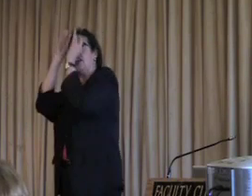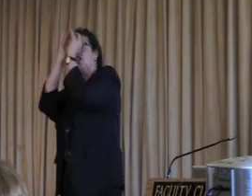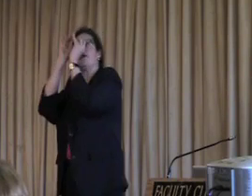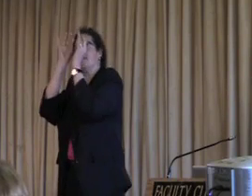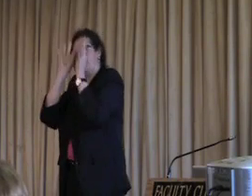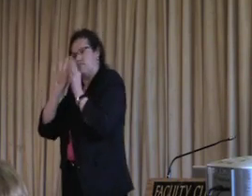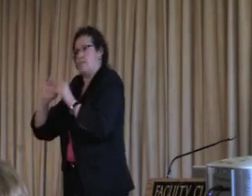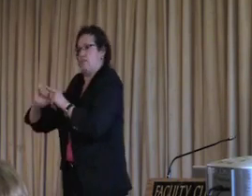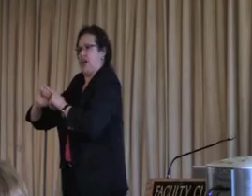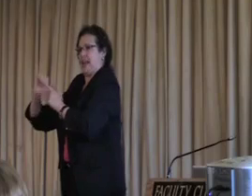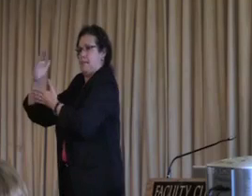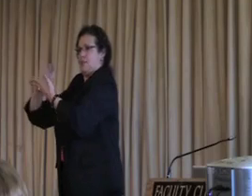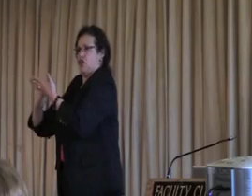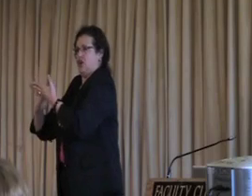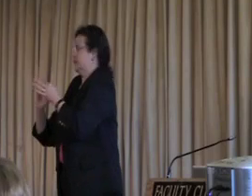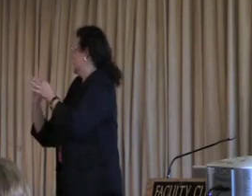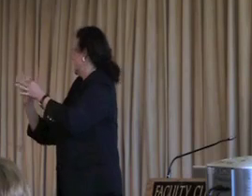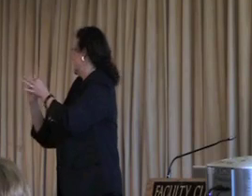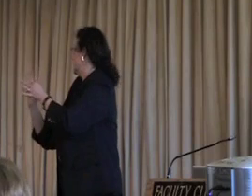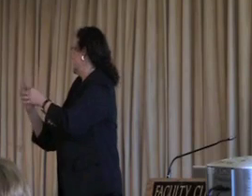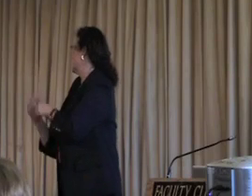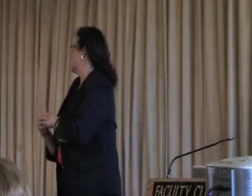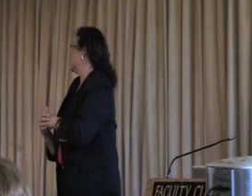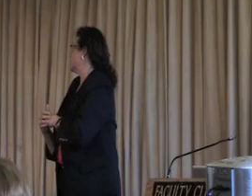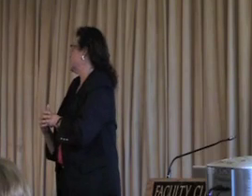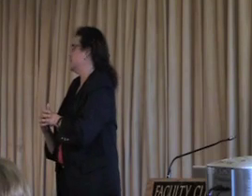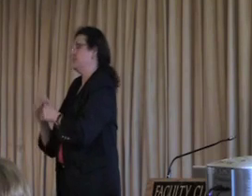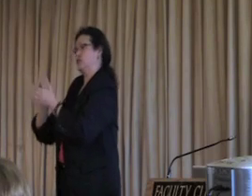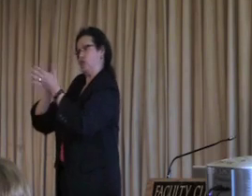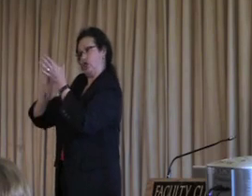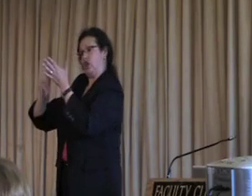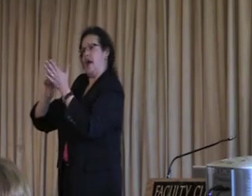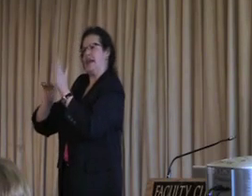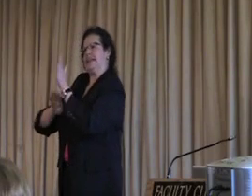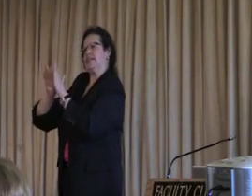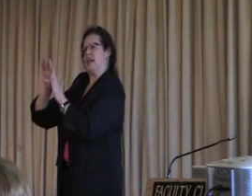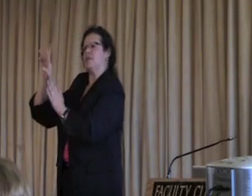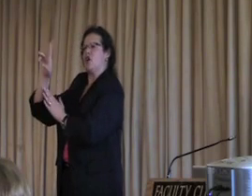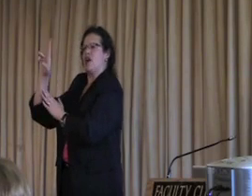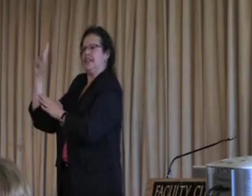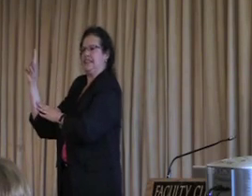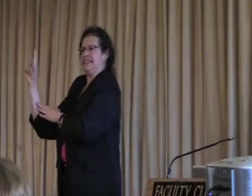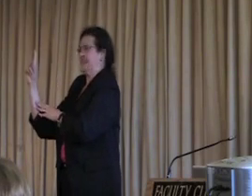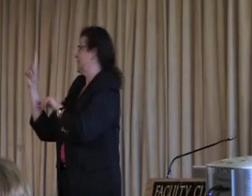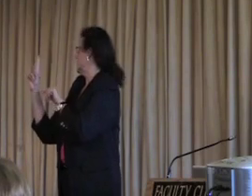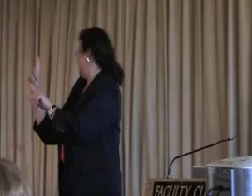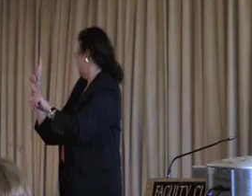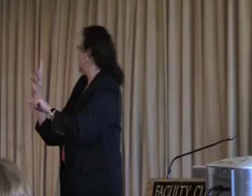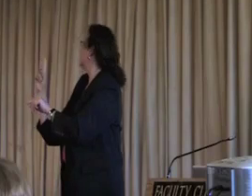focuses on experiences in the profession, so there's a strong relation to the practical